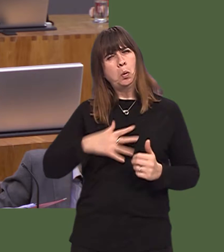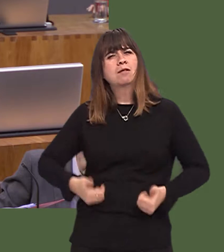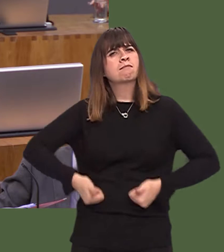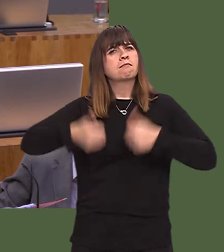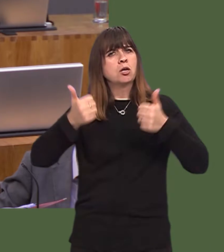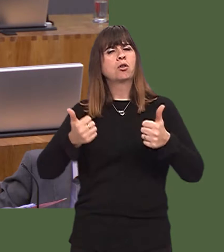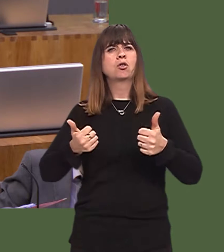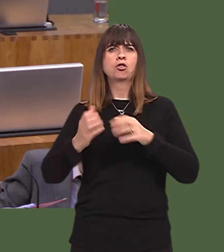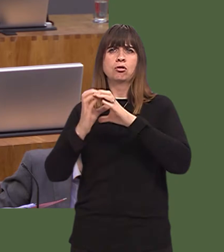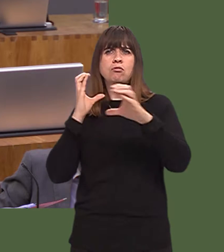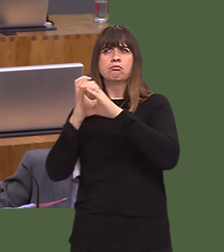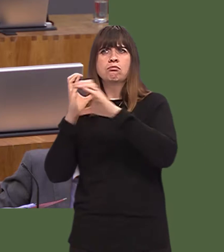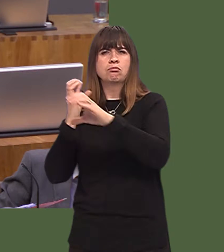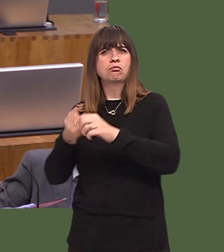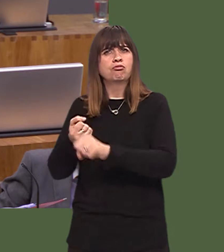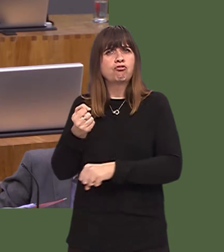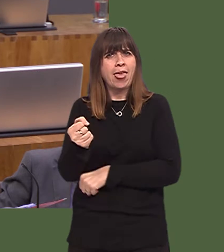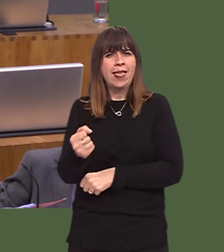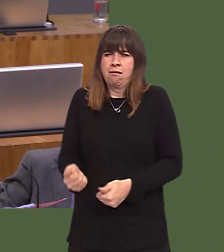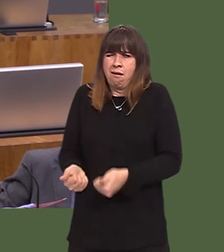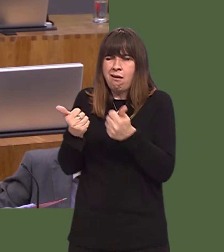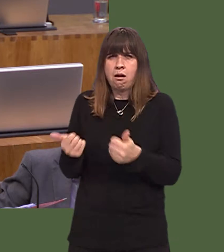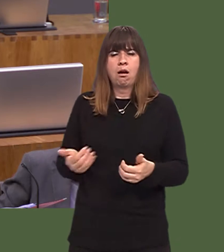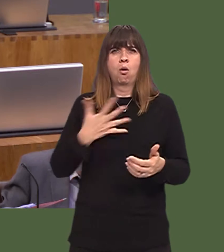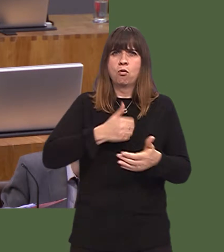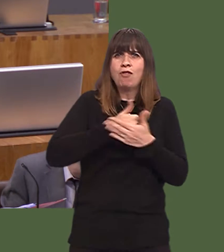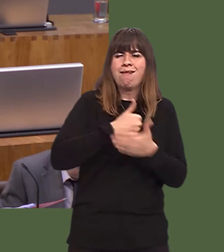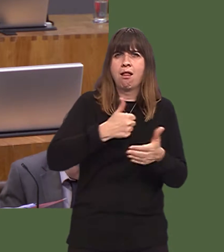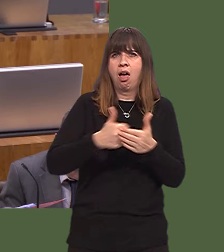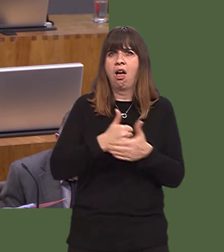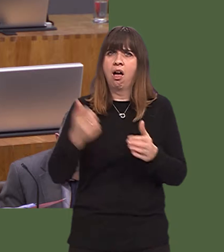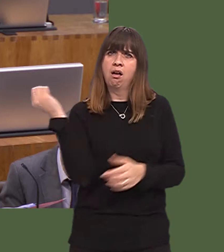quality rolling stockóthey donít have that at the momentómore frequent trains and reasonable fares to pay.